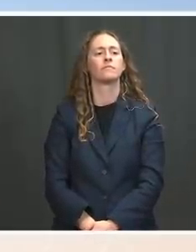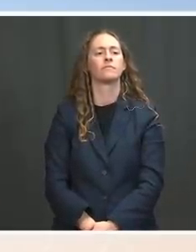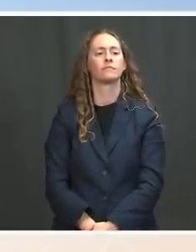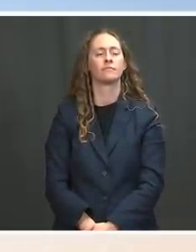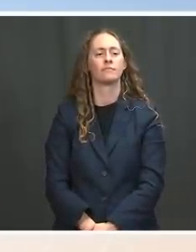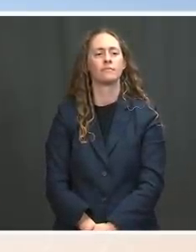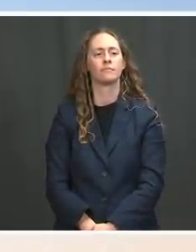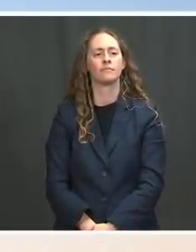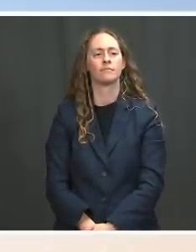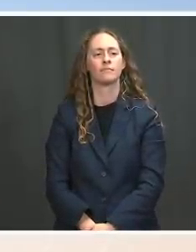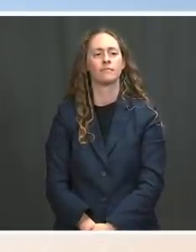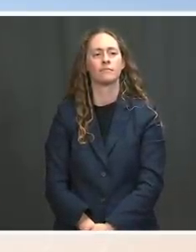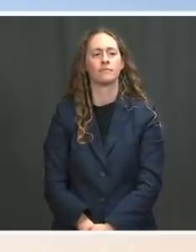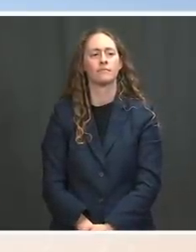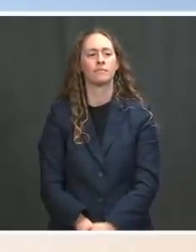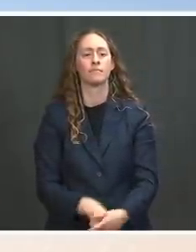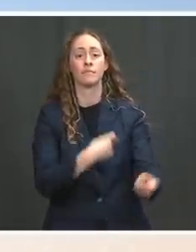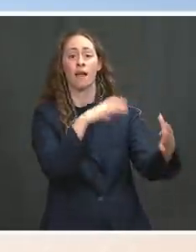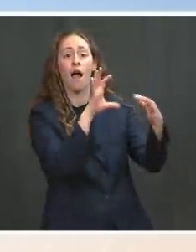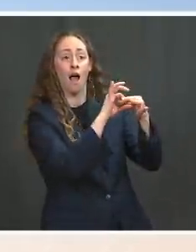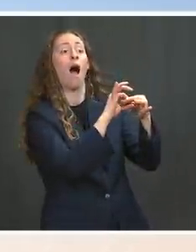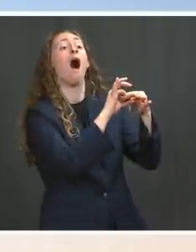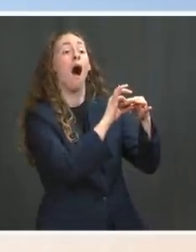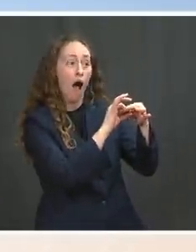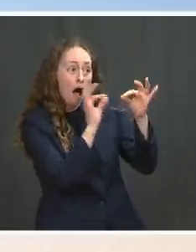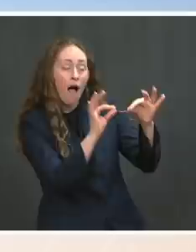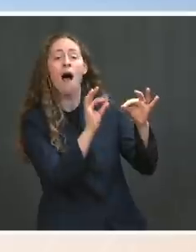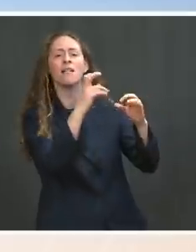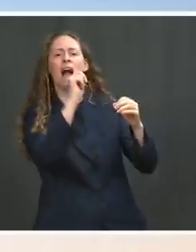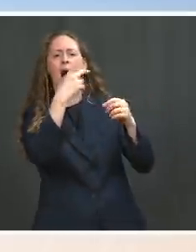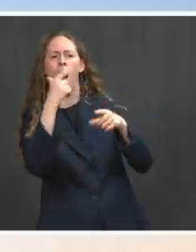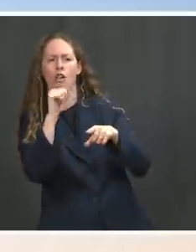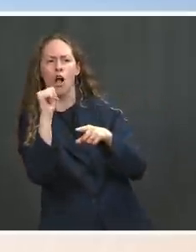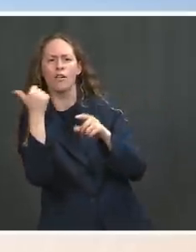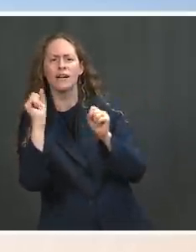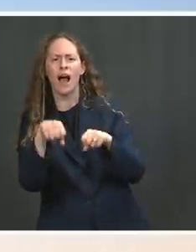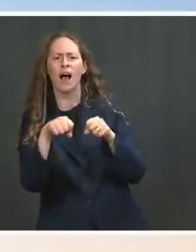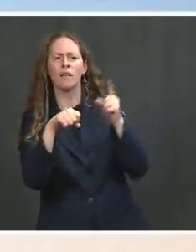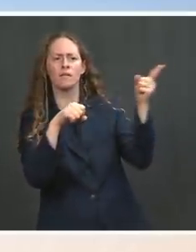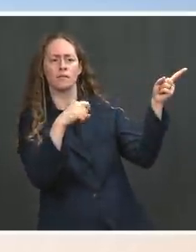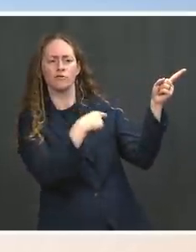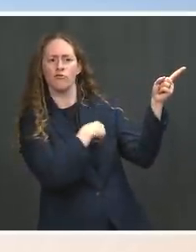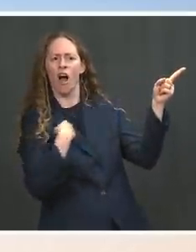to competing with China, to addressing the semiconductor chip shortage. There are a range of issues